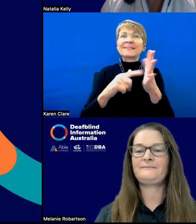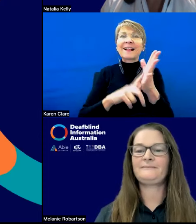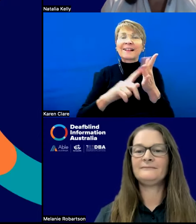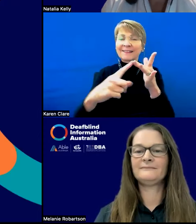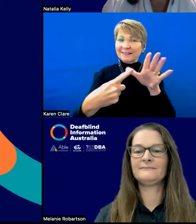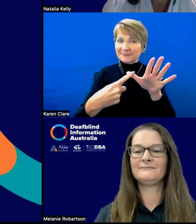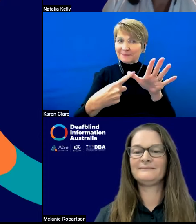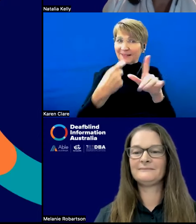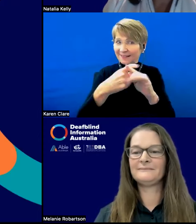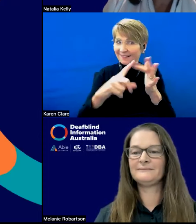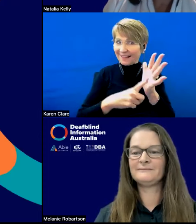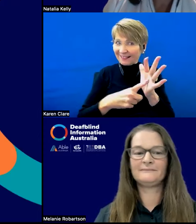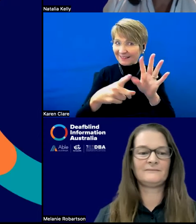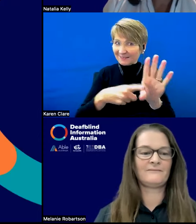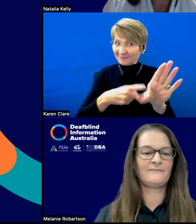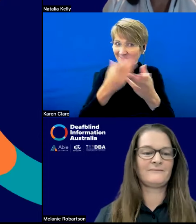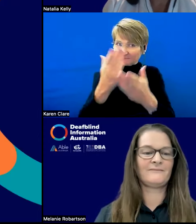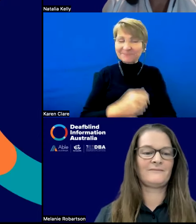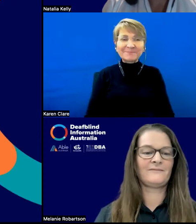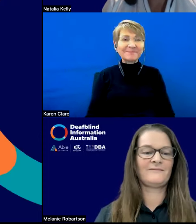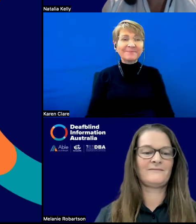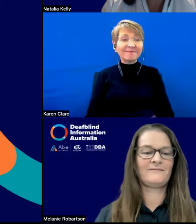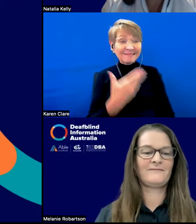Hello everyone and thank you Melanie for that beautiful introduction.